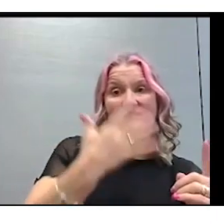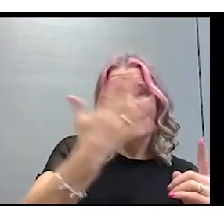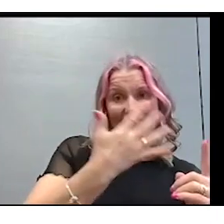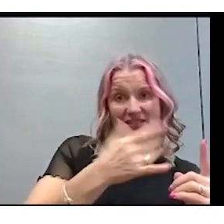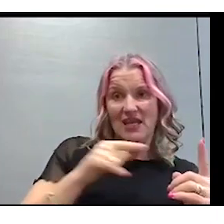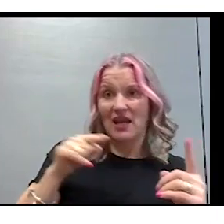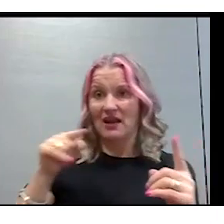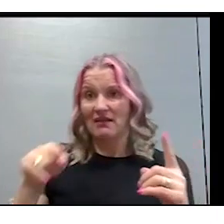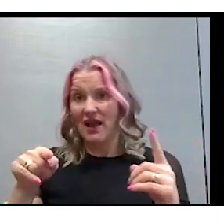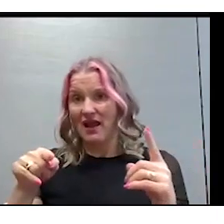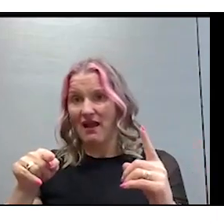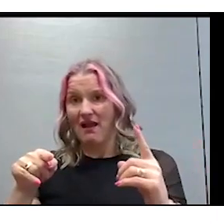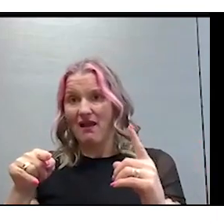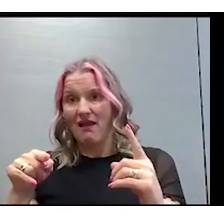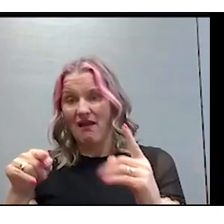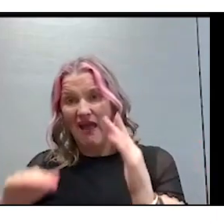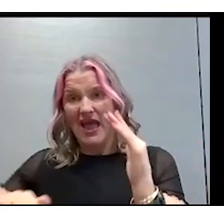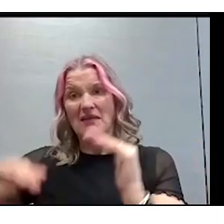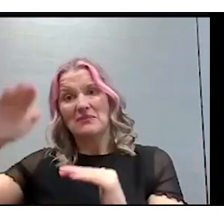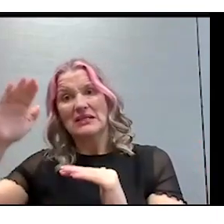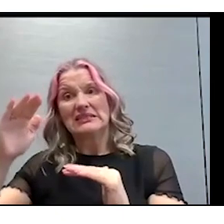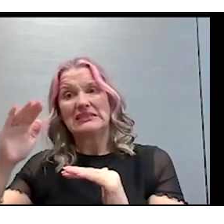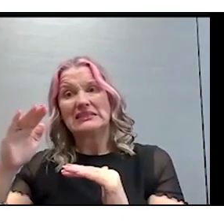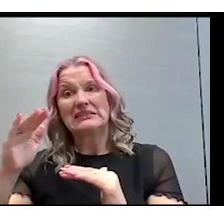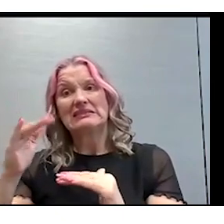This other one actually increased the defect rate, so it's 60.